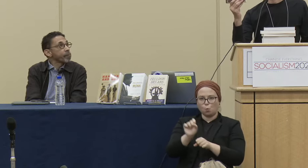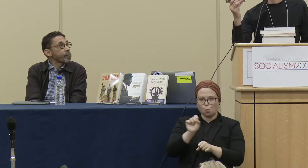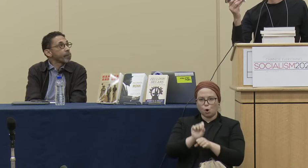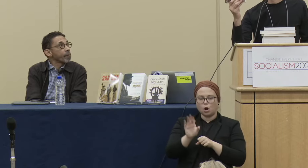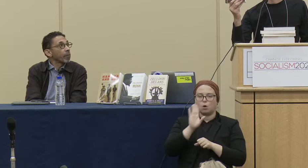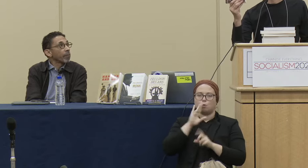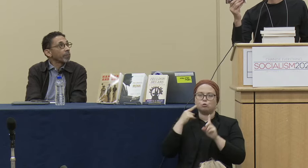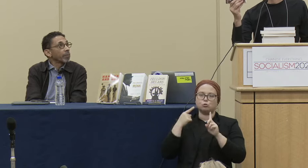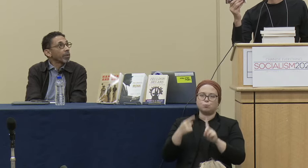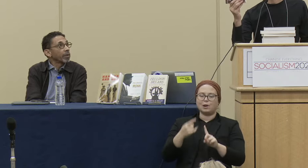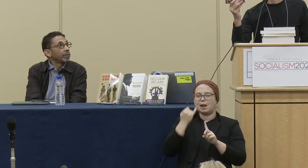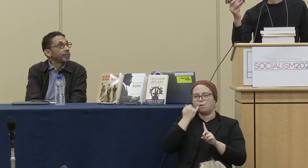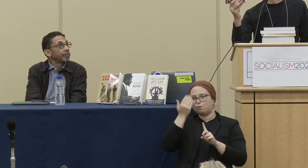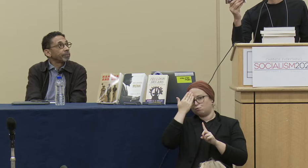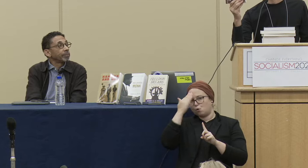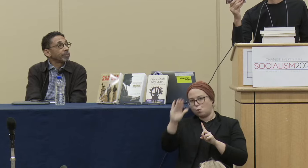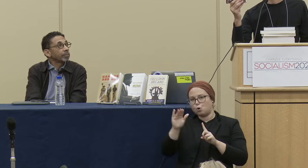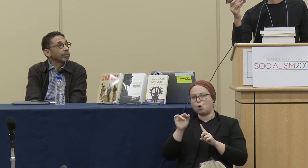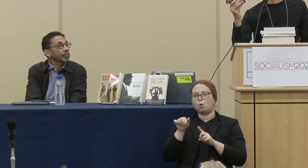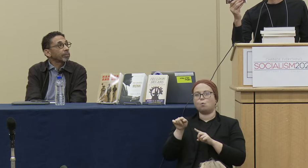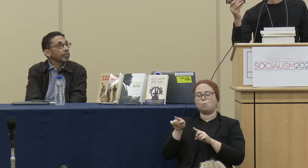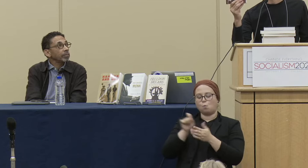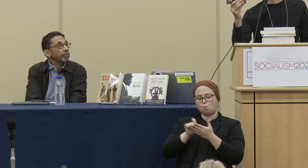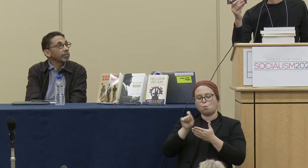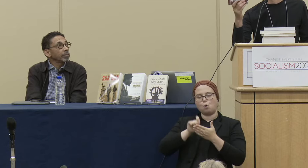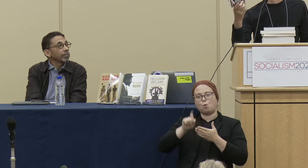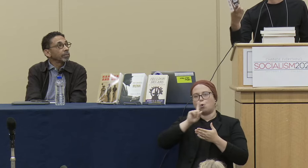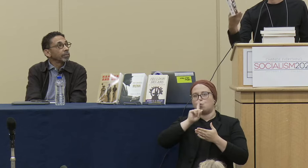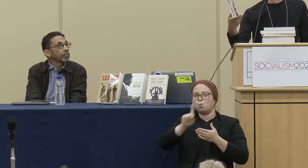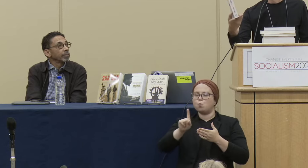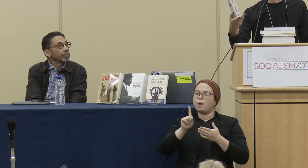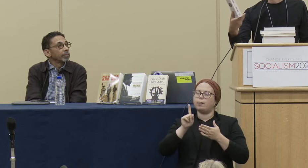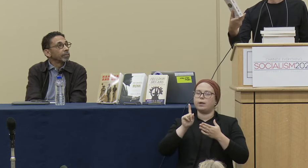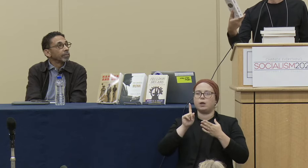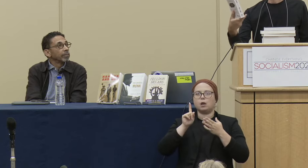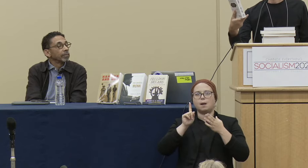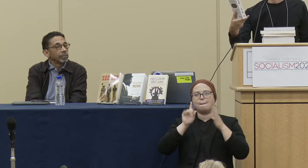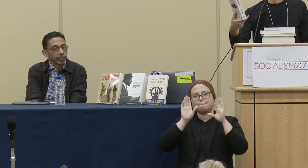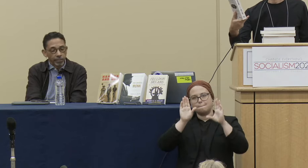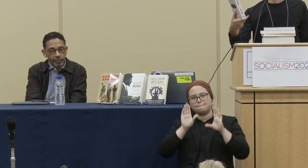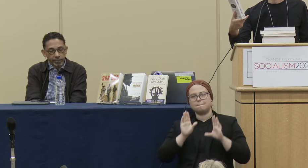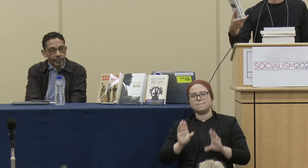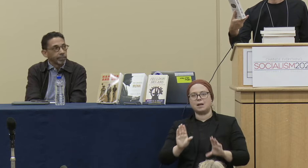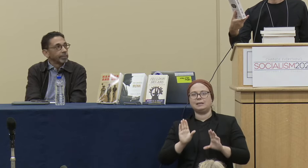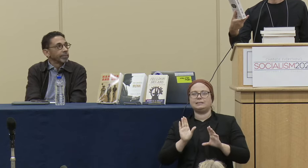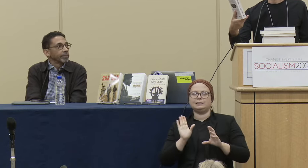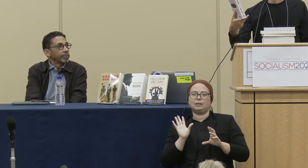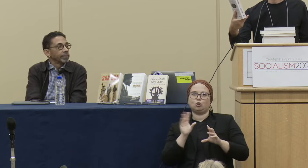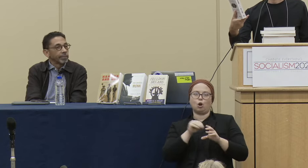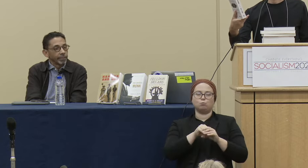know , Robin wrote a really brilliant contribution to this